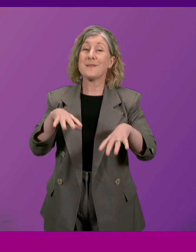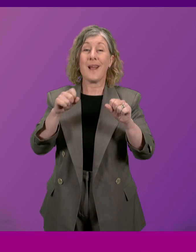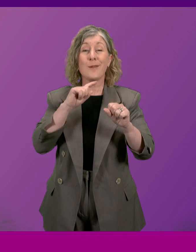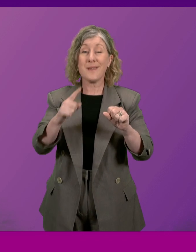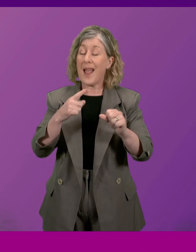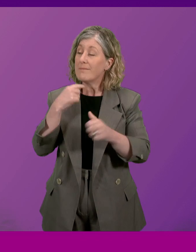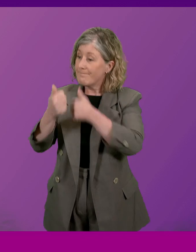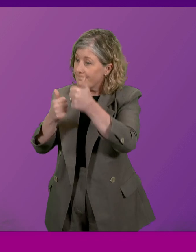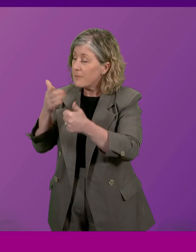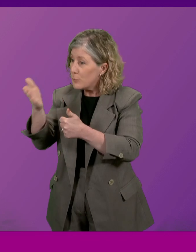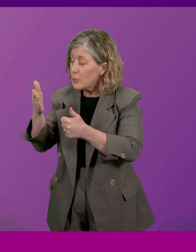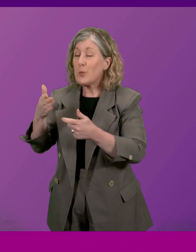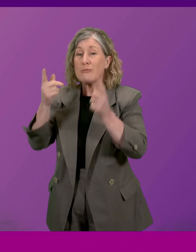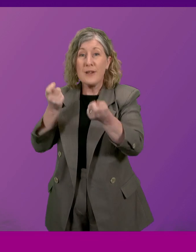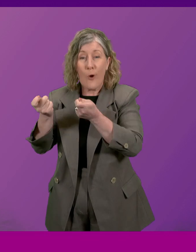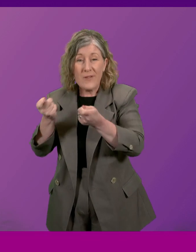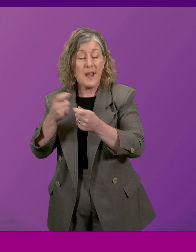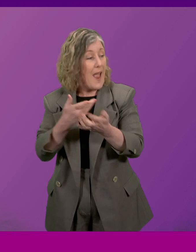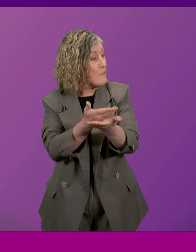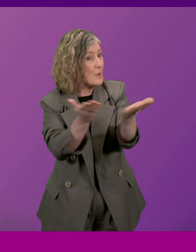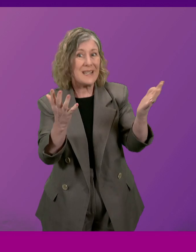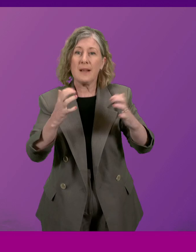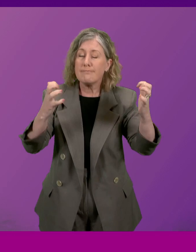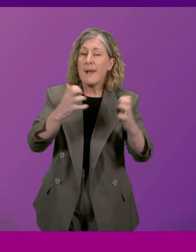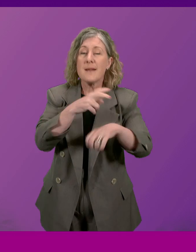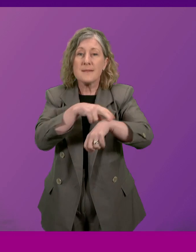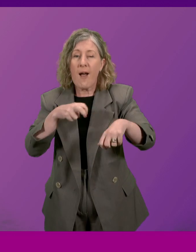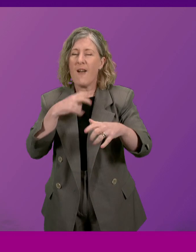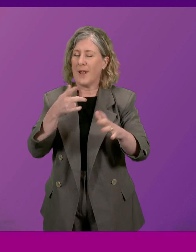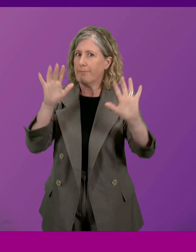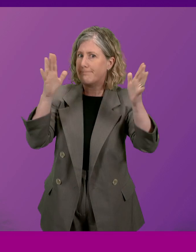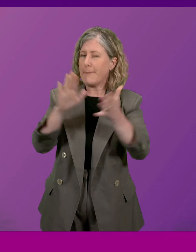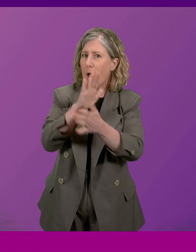a very merry Christmas and all the best for 2025. I send a special thank you to